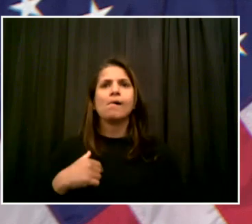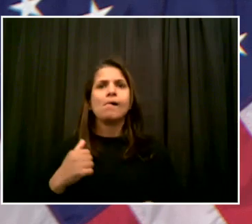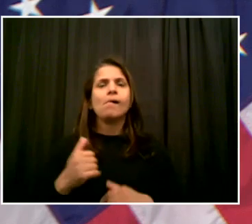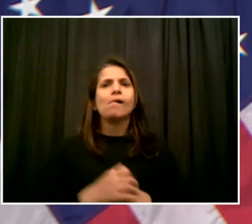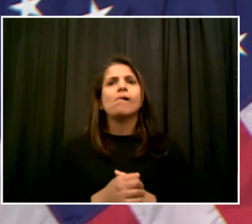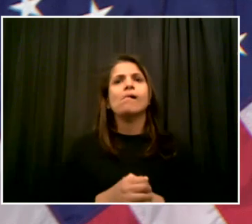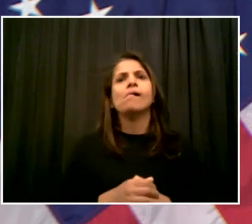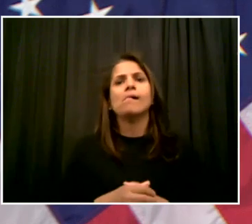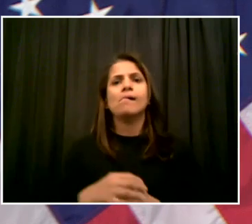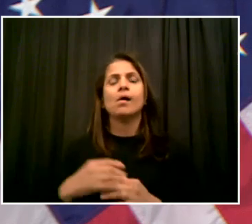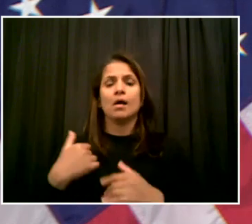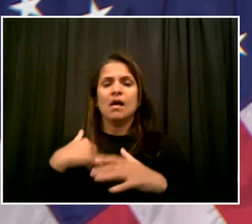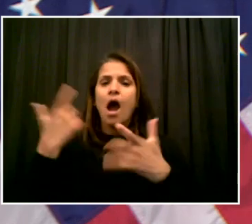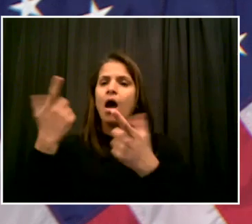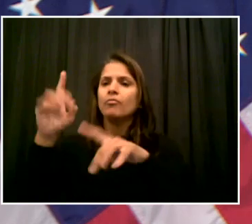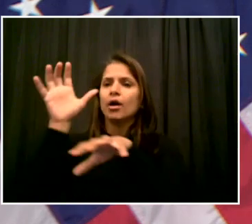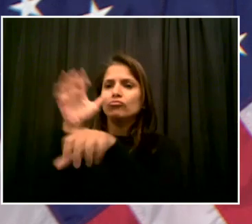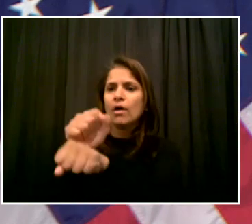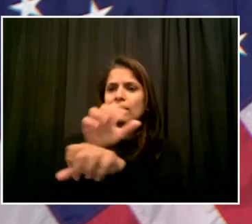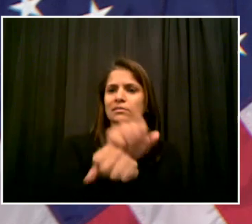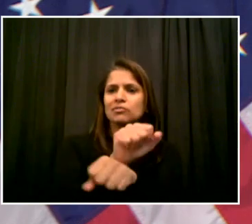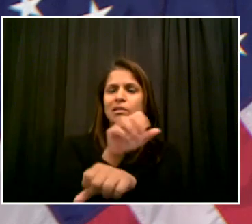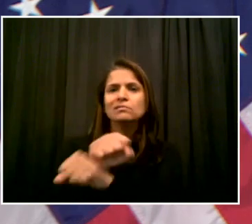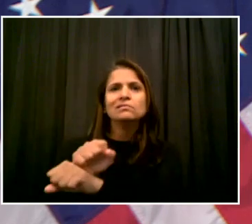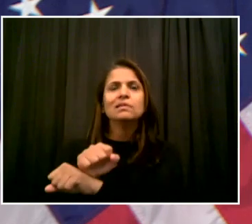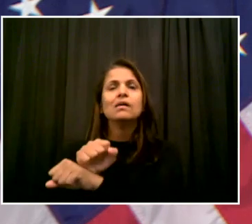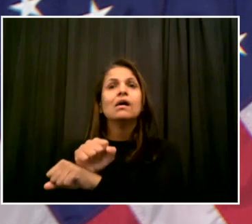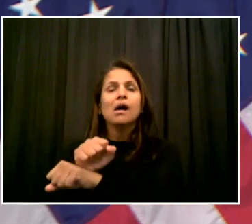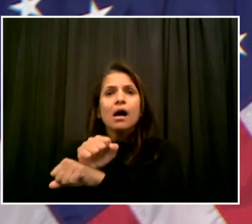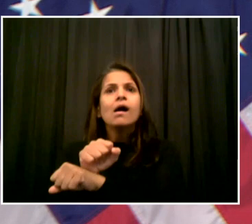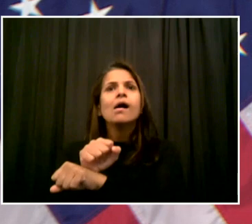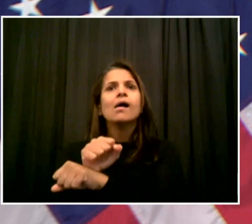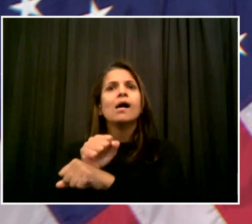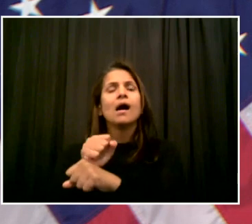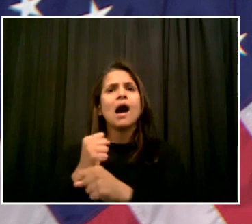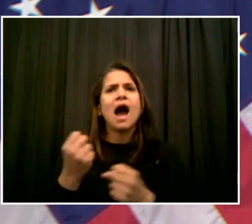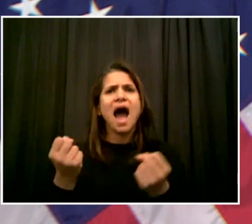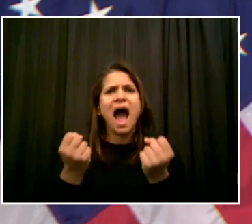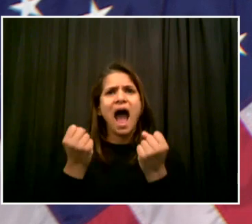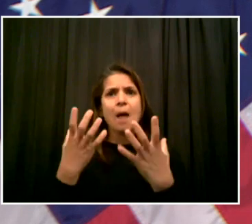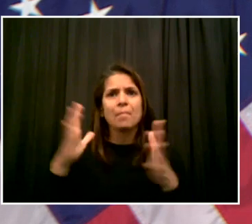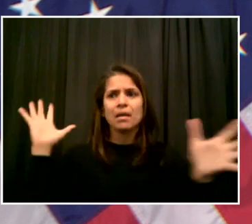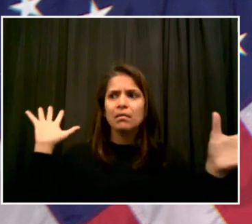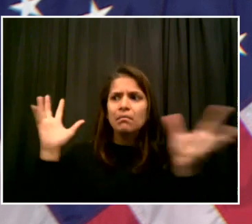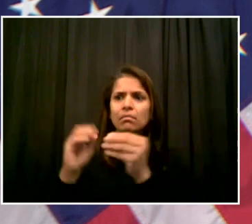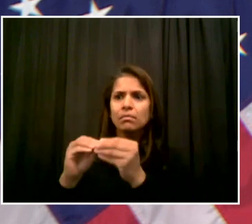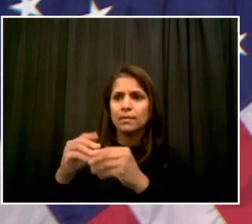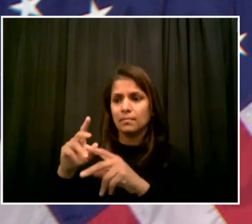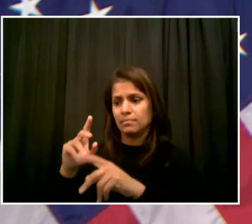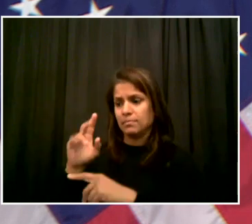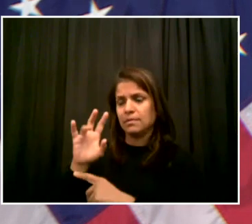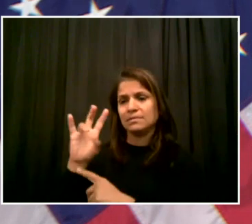UP RIGHT NOW, THAT ARE PROCESSING ARRESTS FROM LAST NIGHT. THE LAST COUNT I